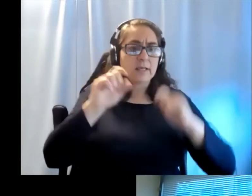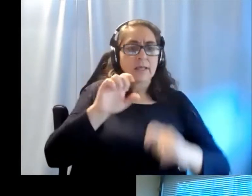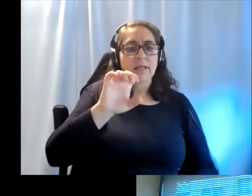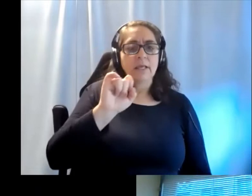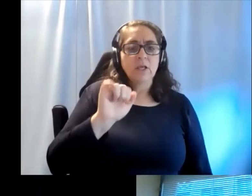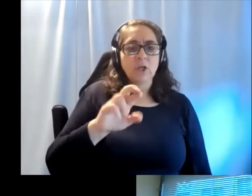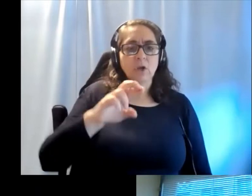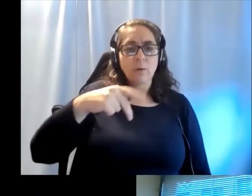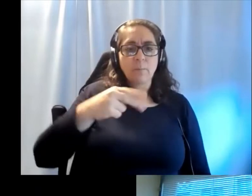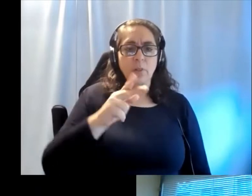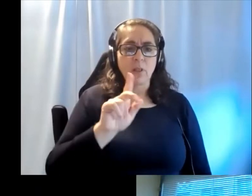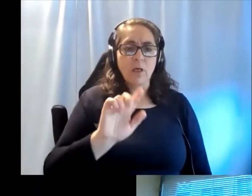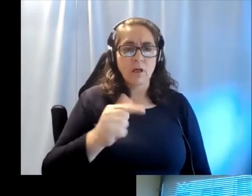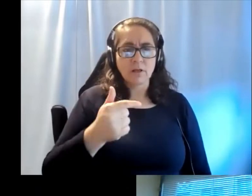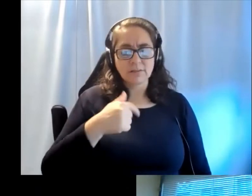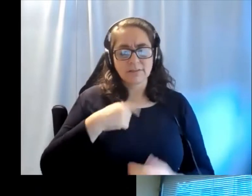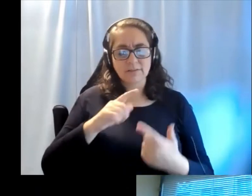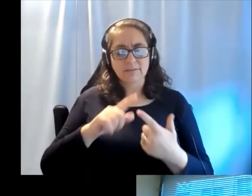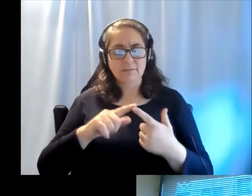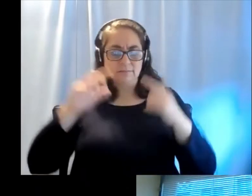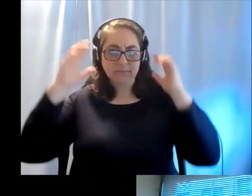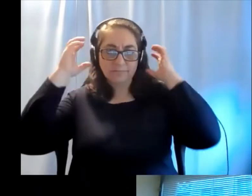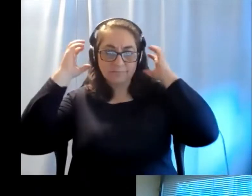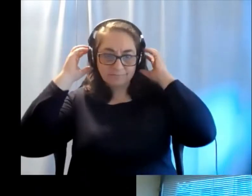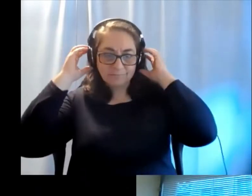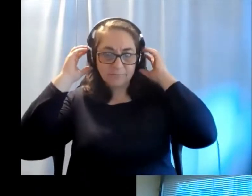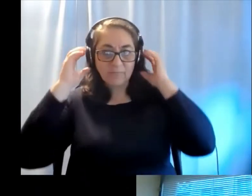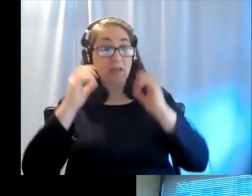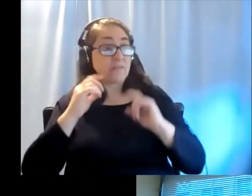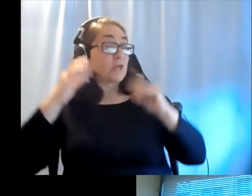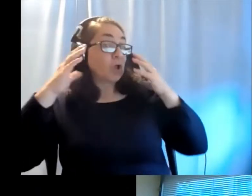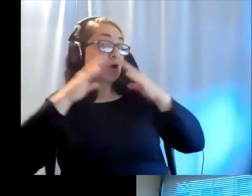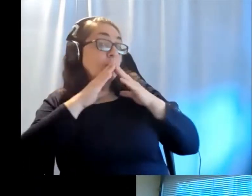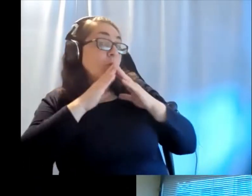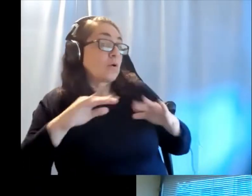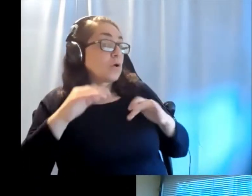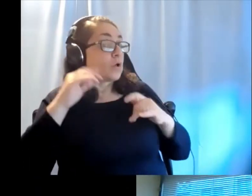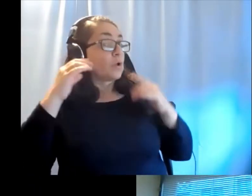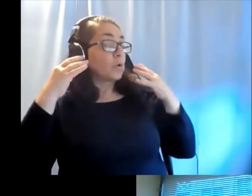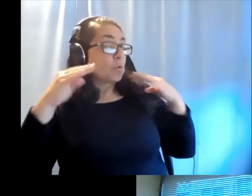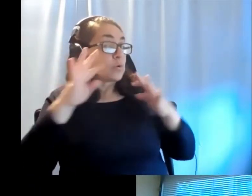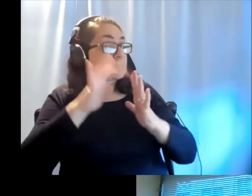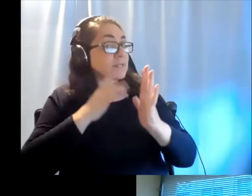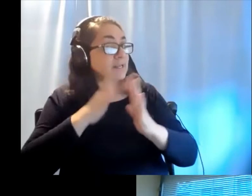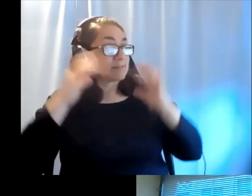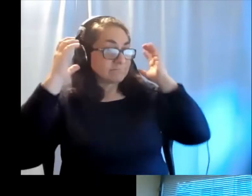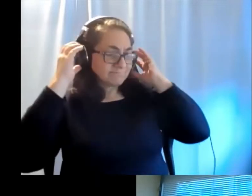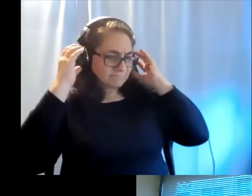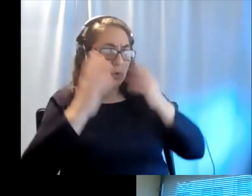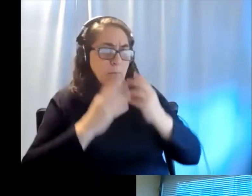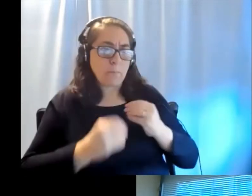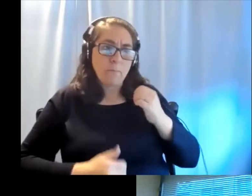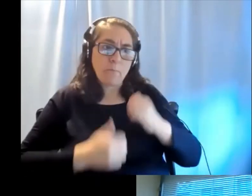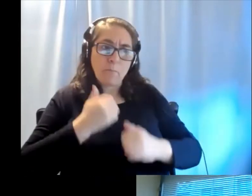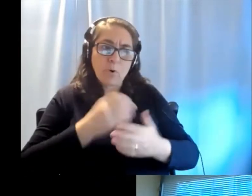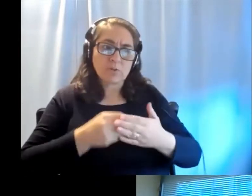An advantage of the noise cancelling headsets would be that when you are in a loud environment,